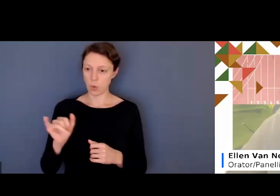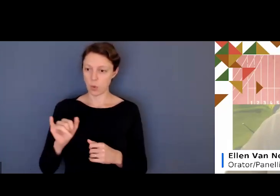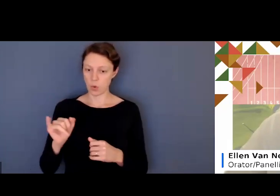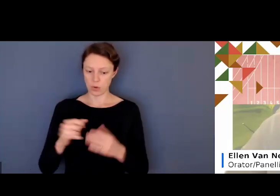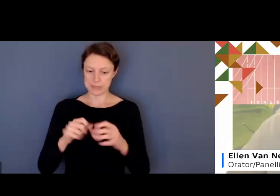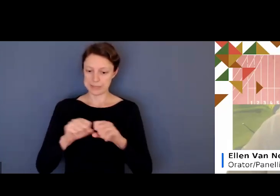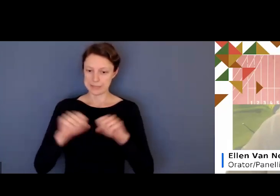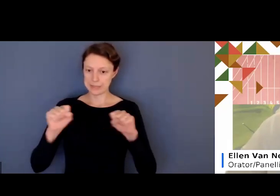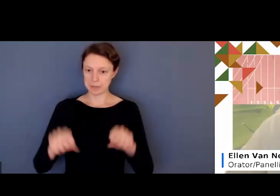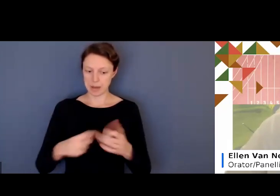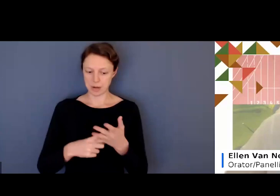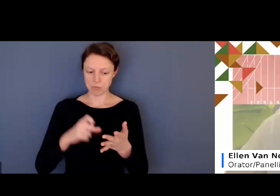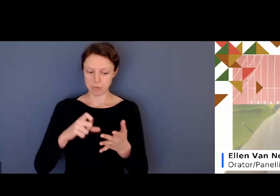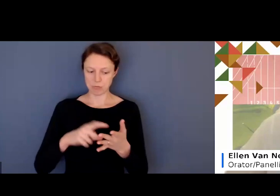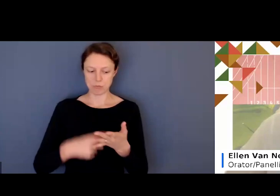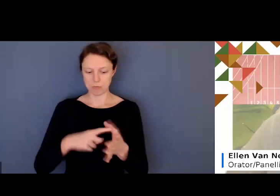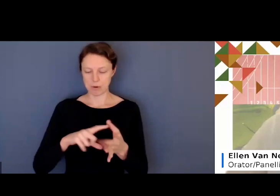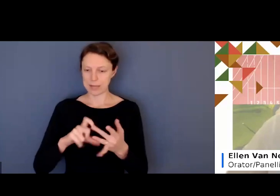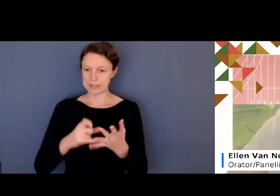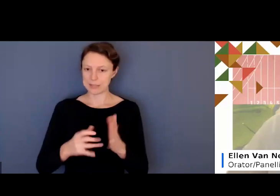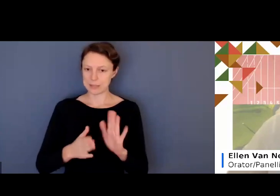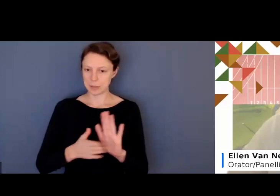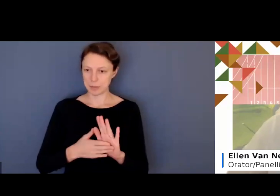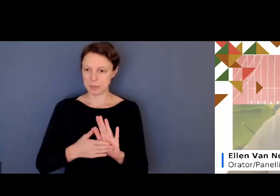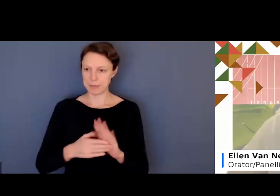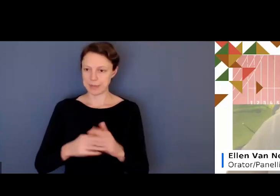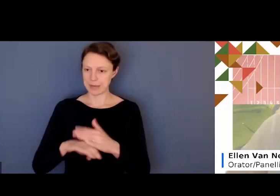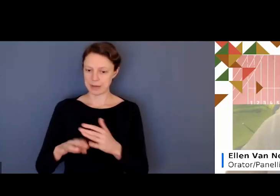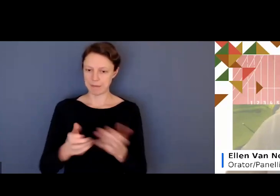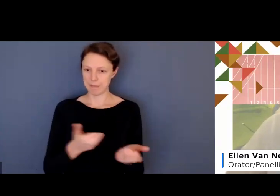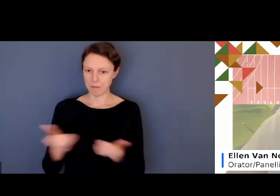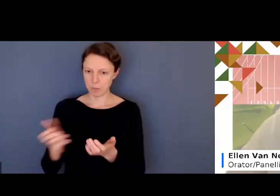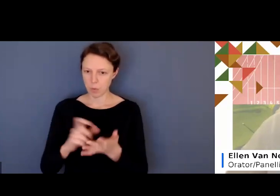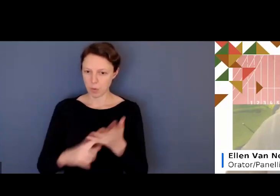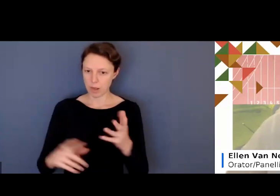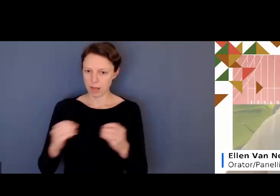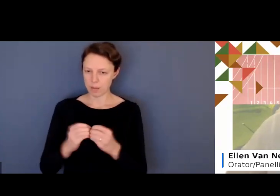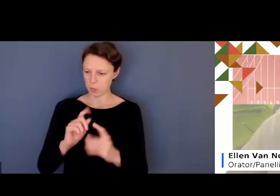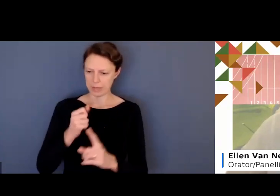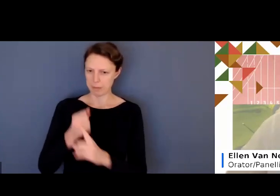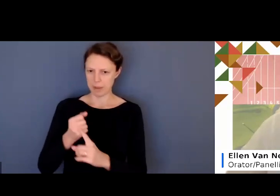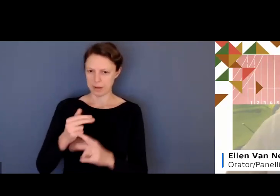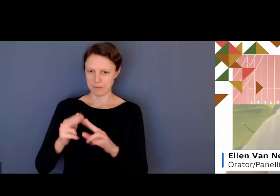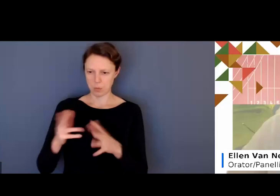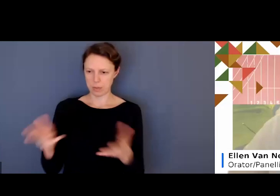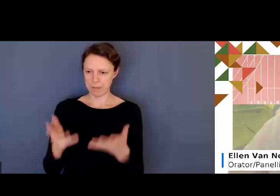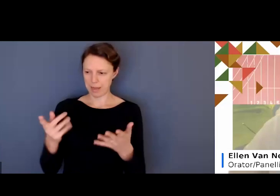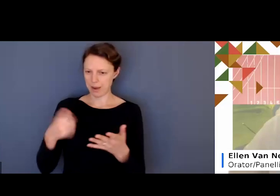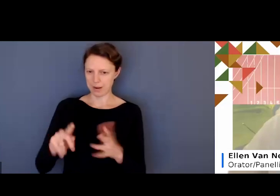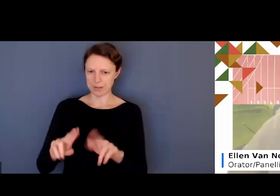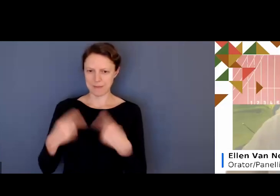Seated in a football club on players and their families.